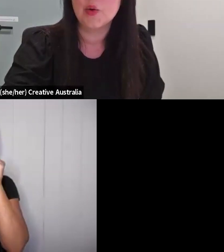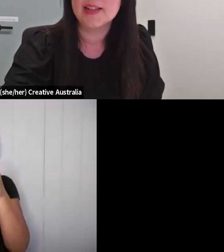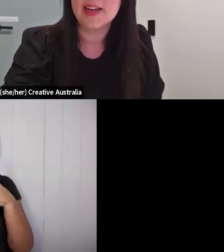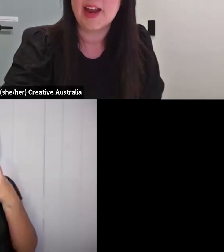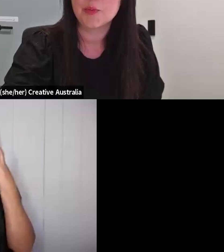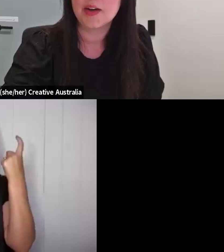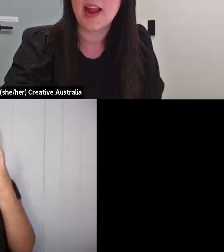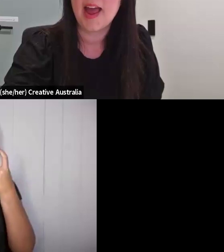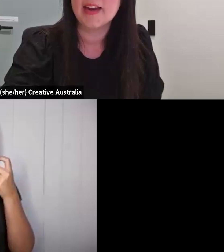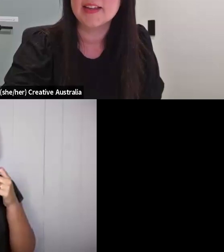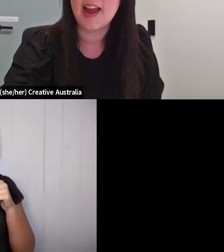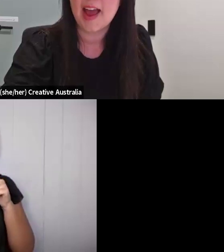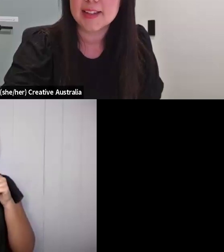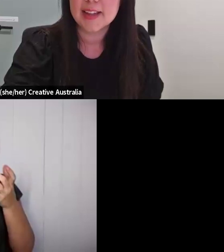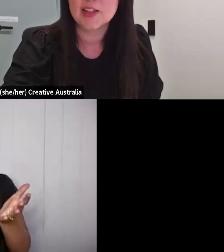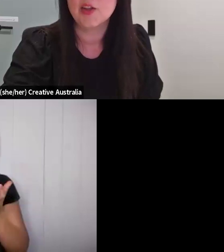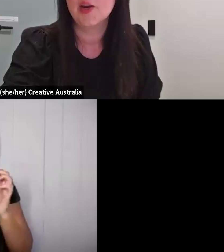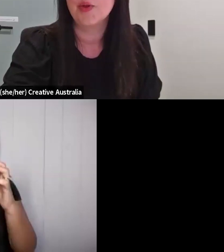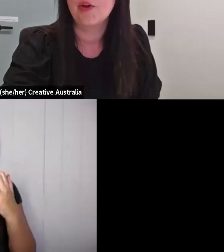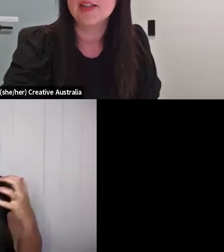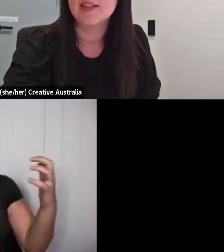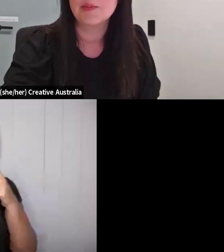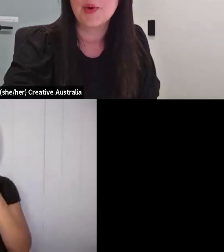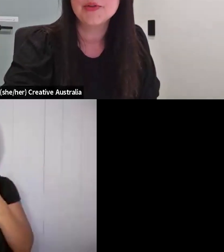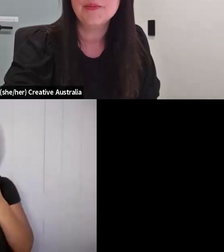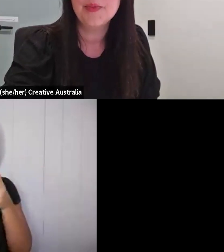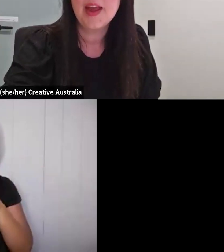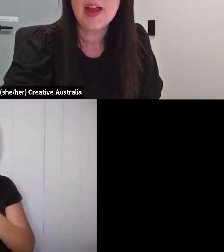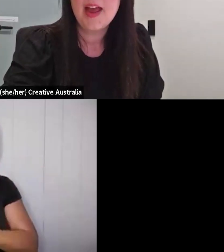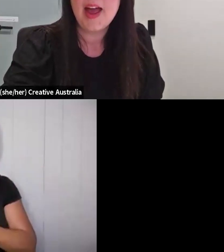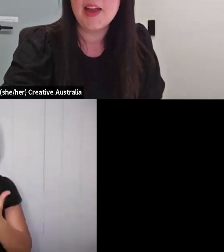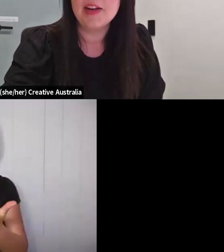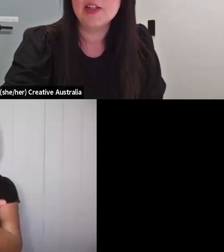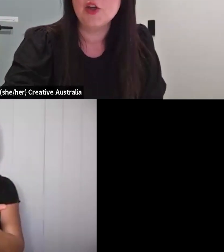audience engagement, and access associated with your artistic proposal, and evidence that you